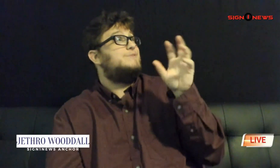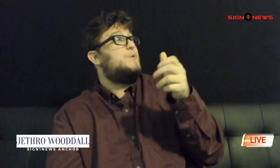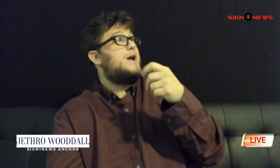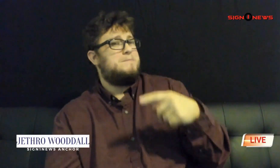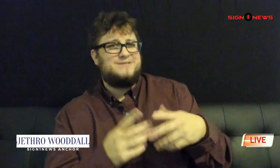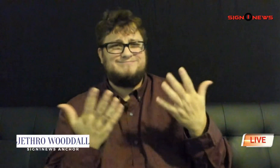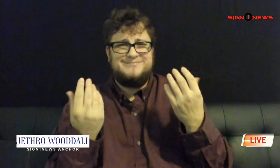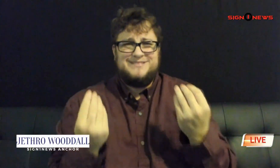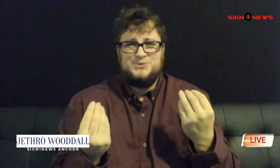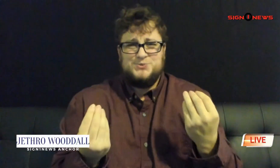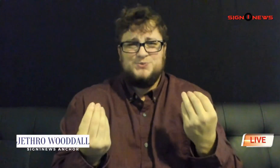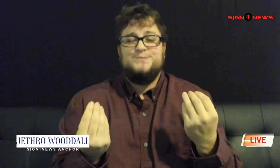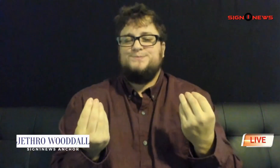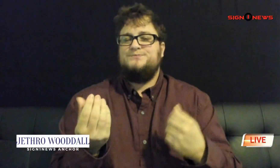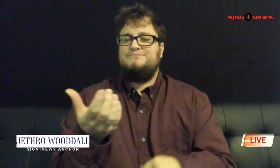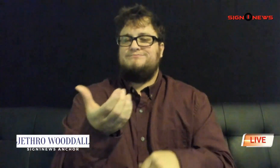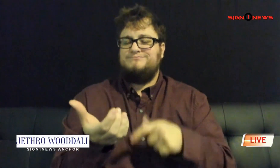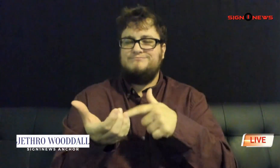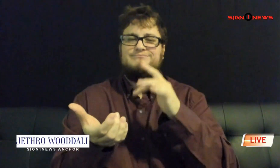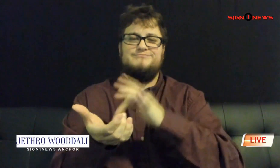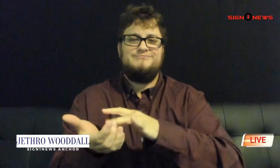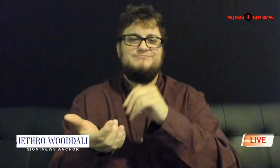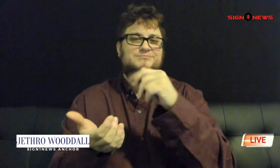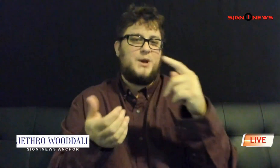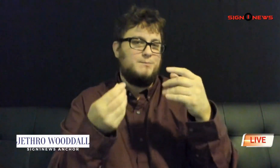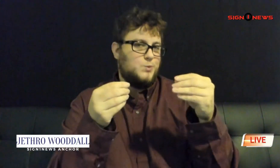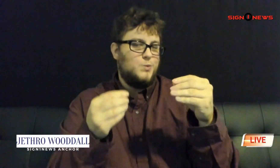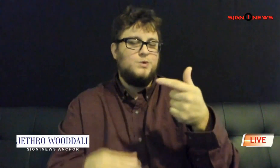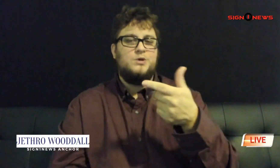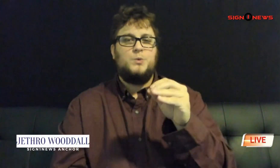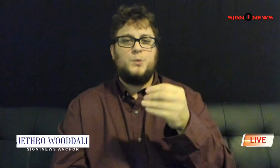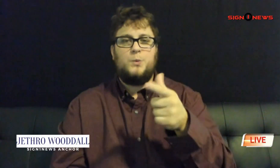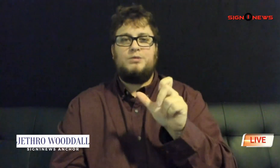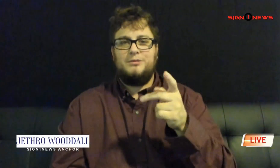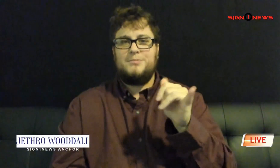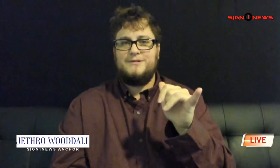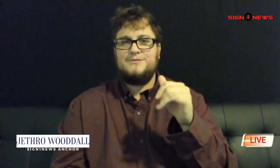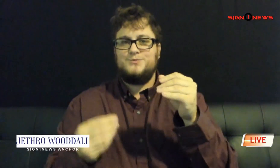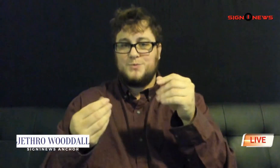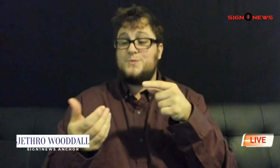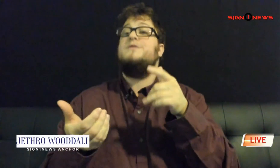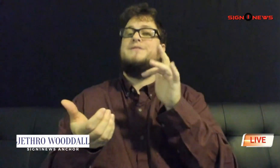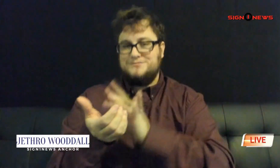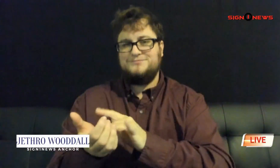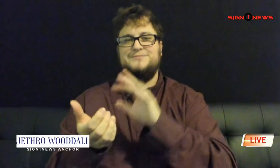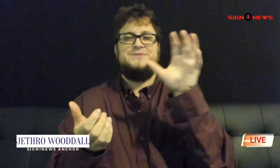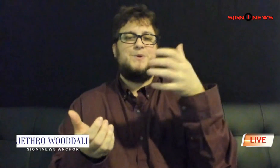you can download the Sign1News app by heading to the app store or Google play store on your smart